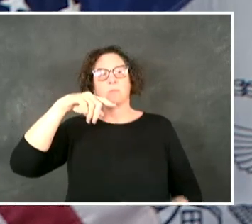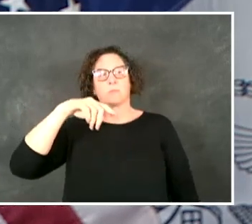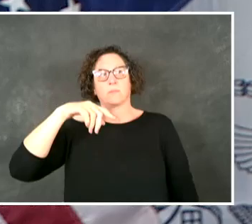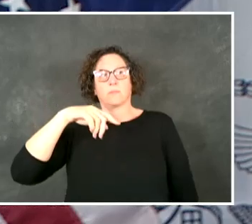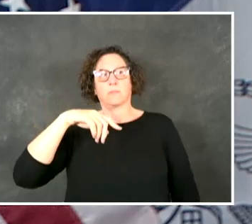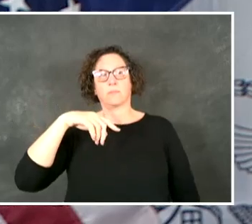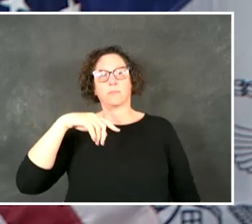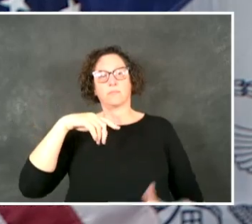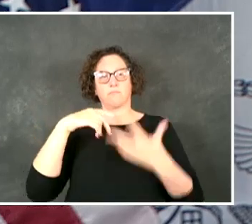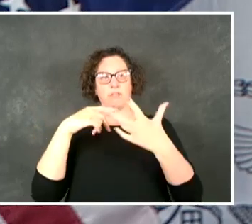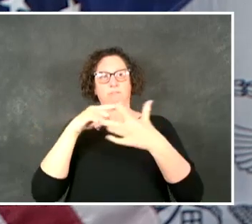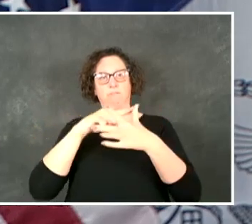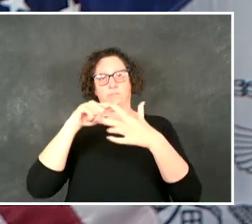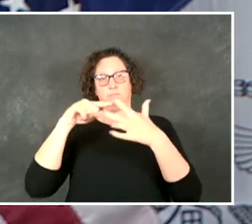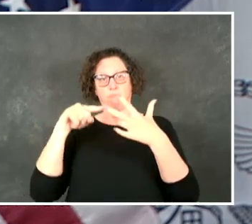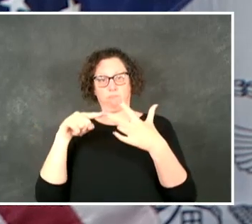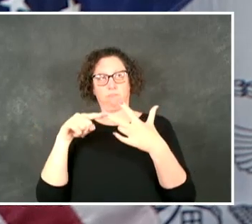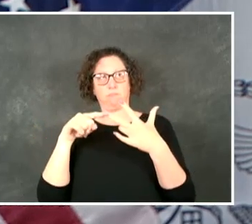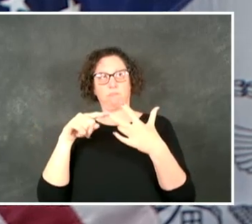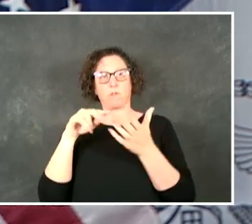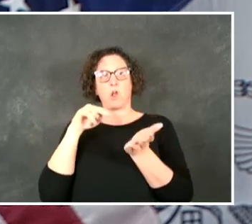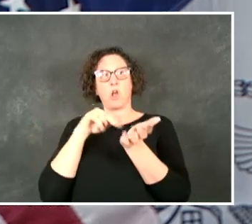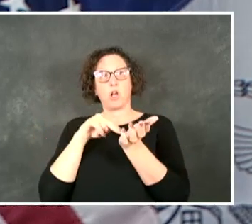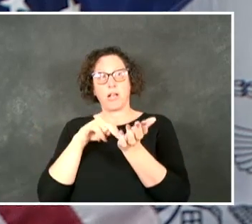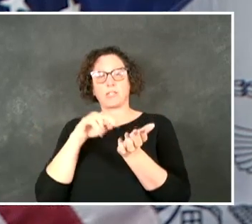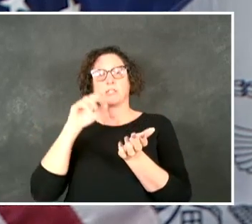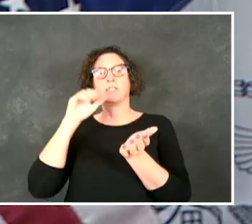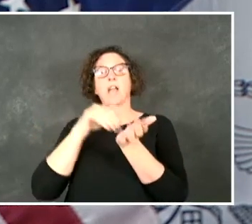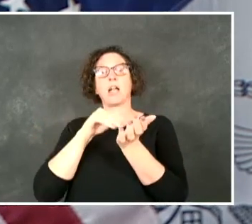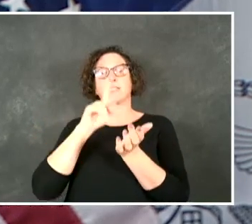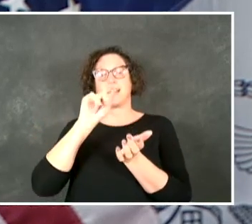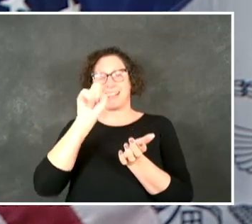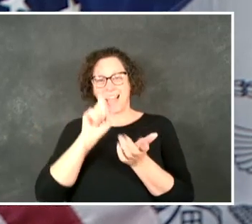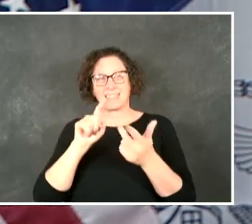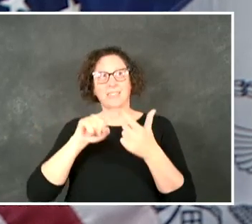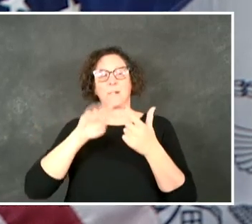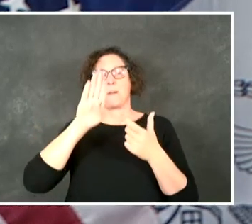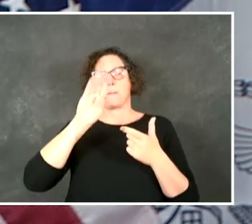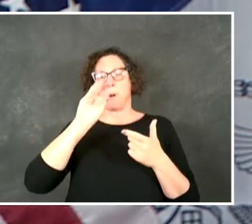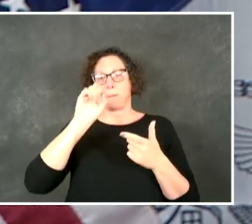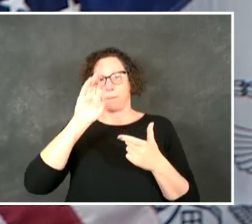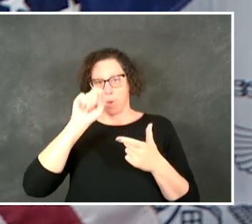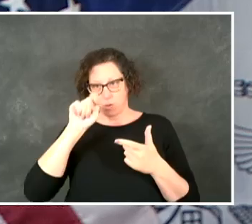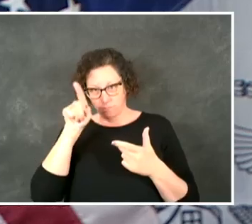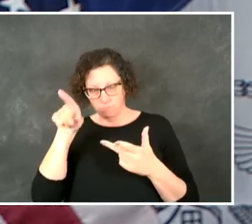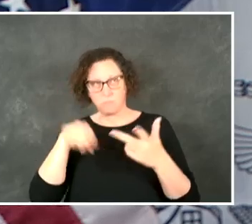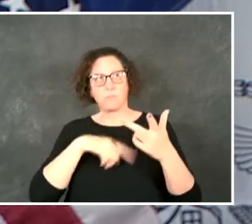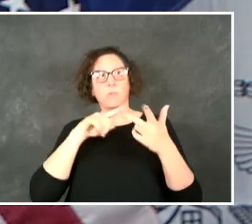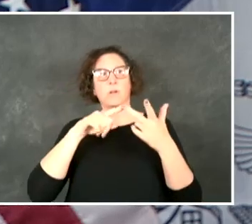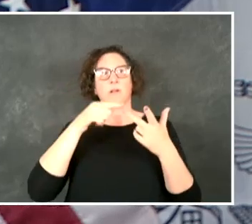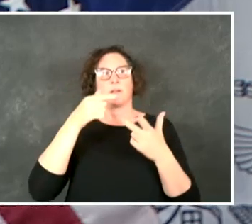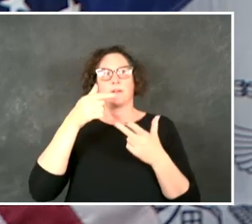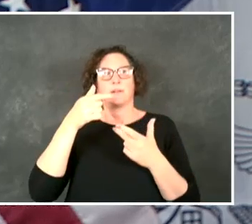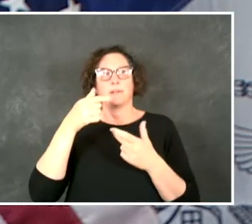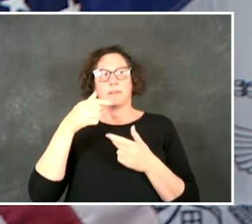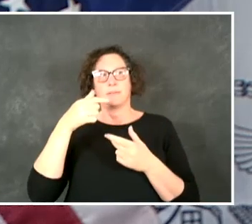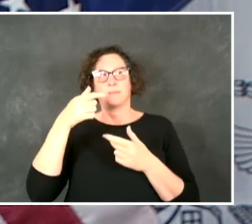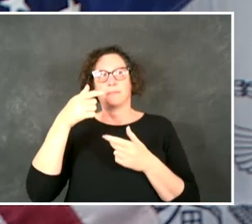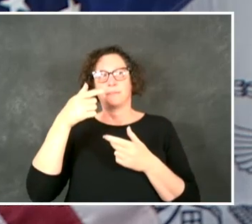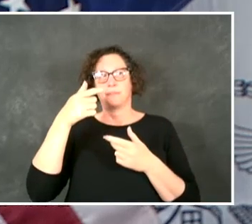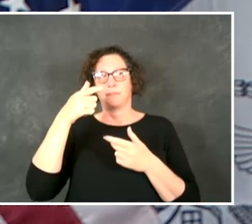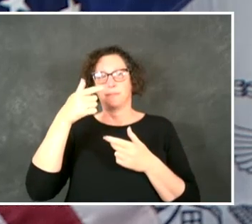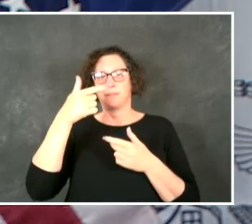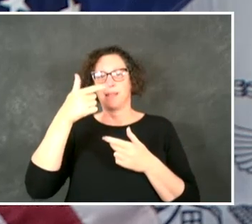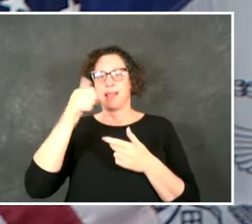JOURNALIST